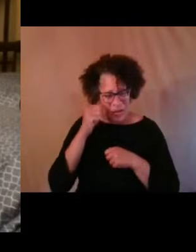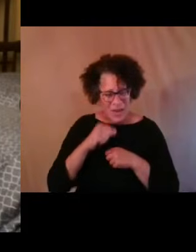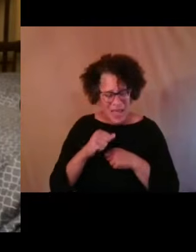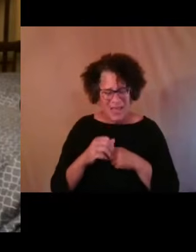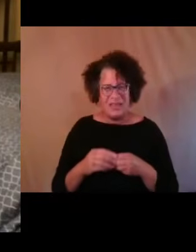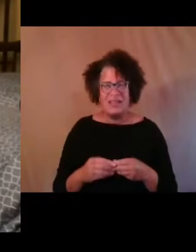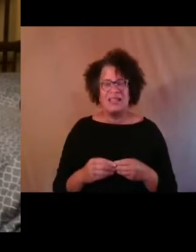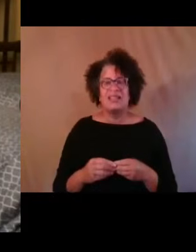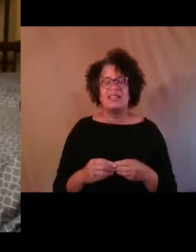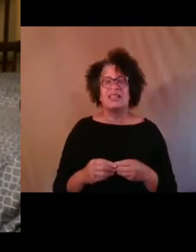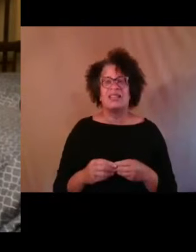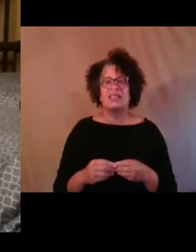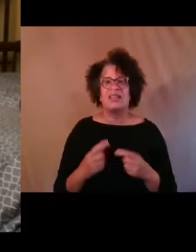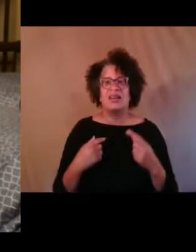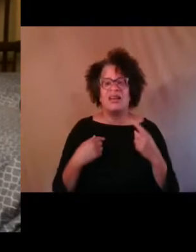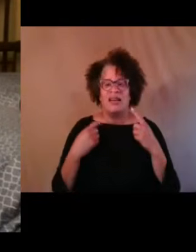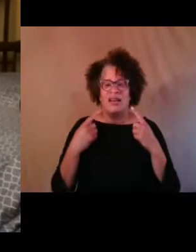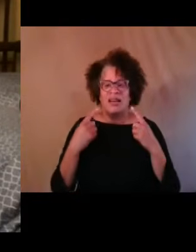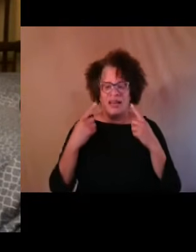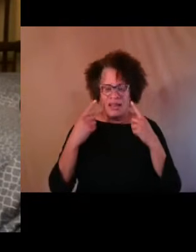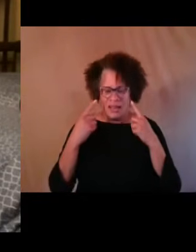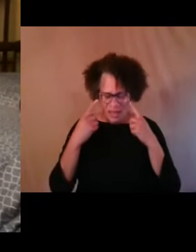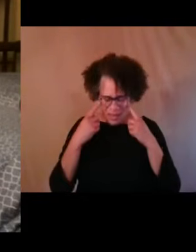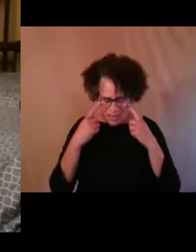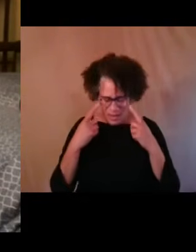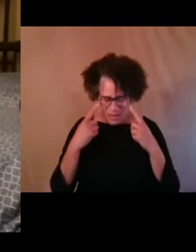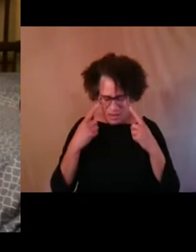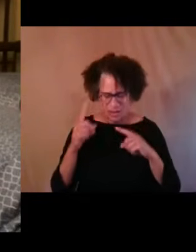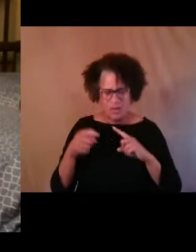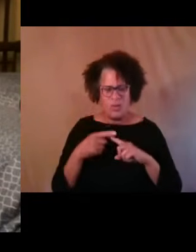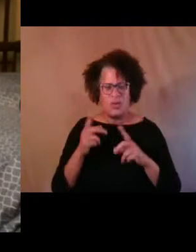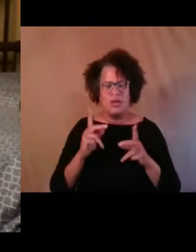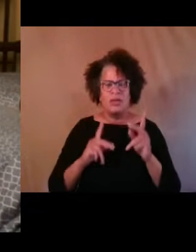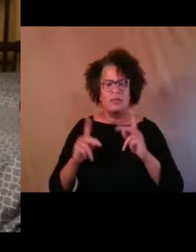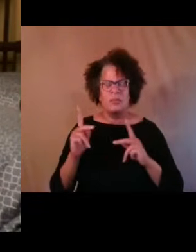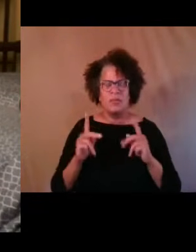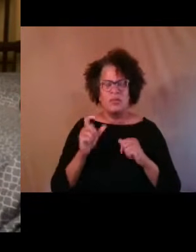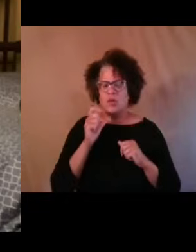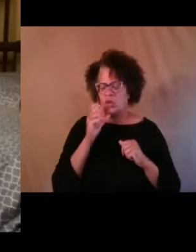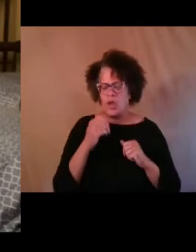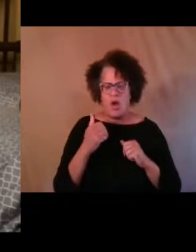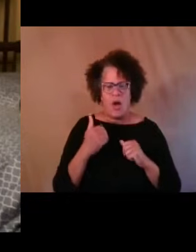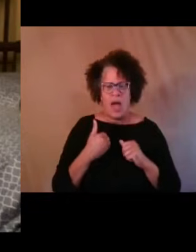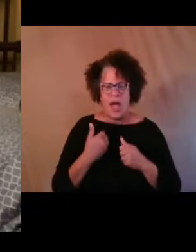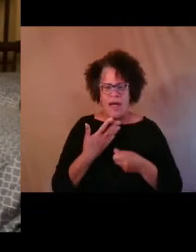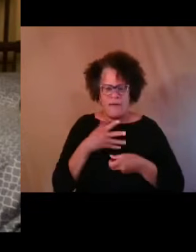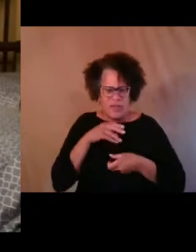I think that when people don't have an internal practice,